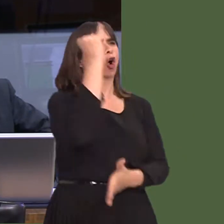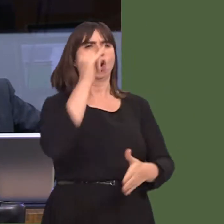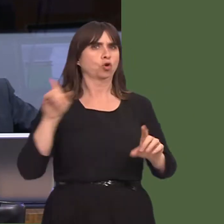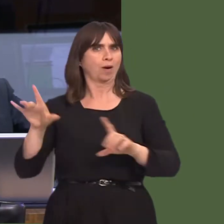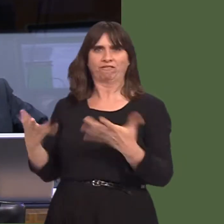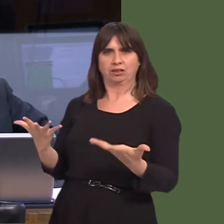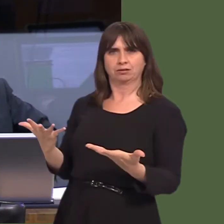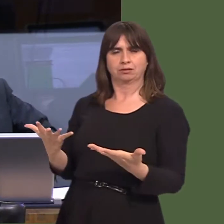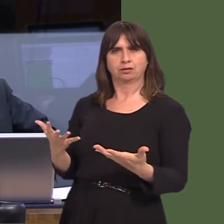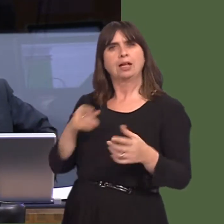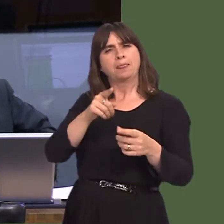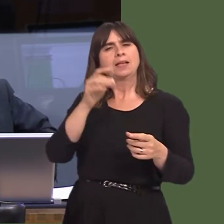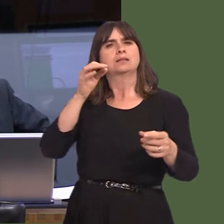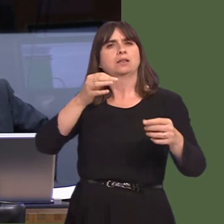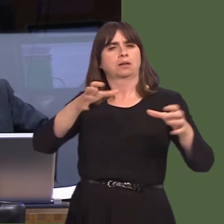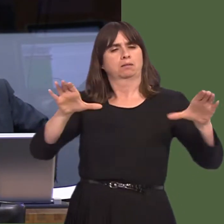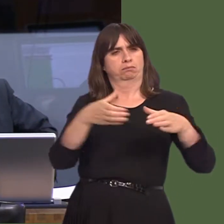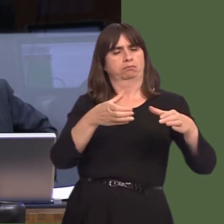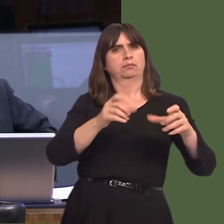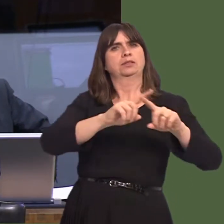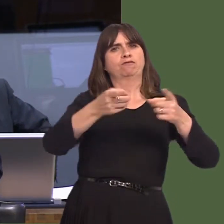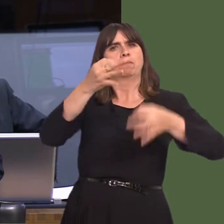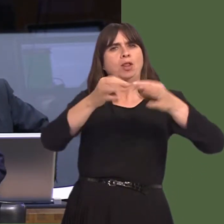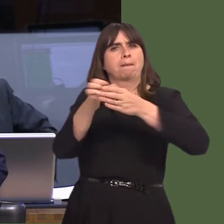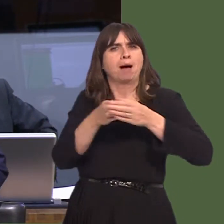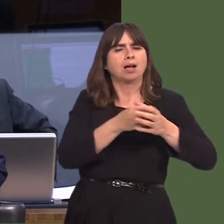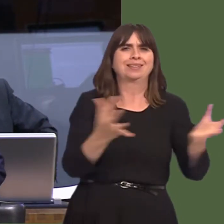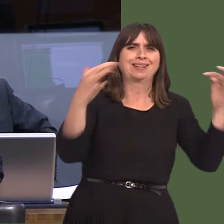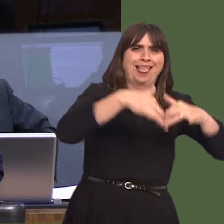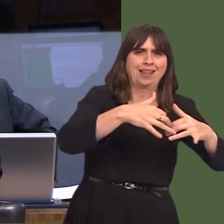It's a cross-party committee, it was a unanimous report and it was indicating as well that